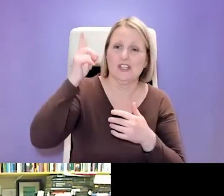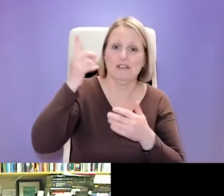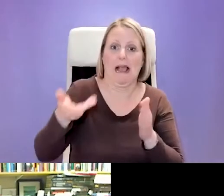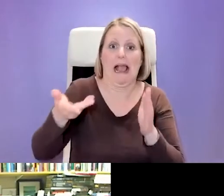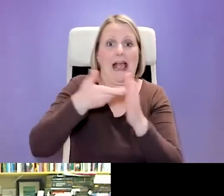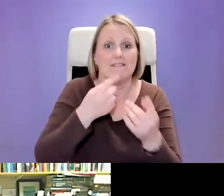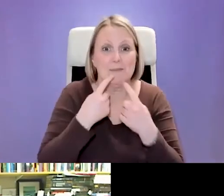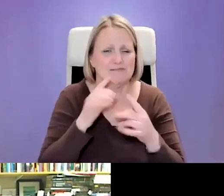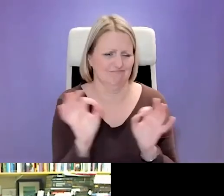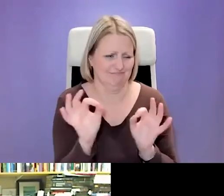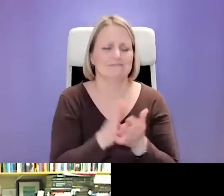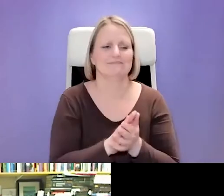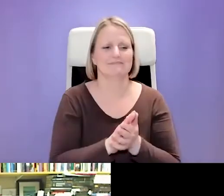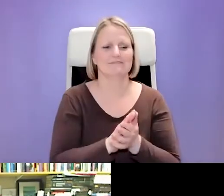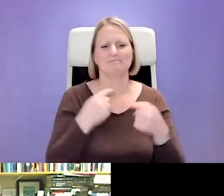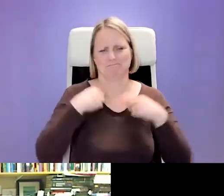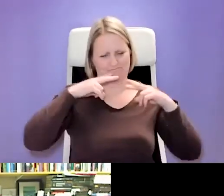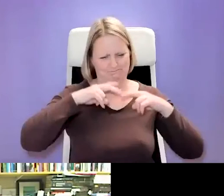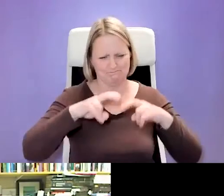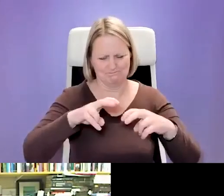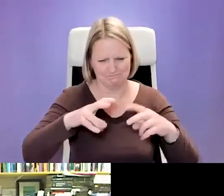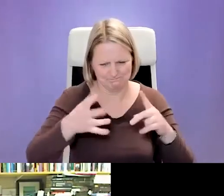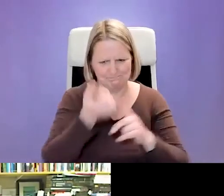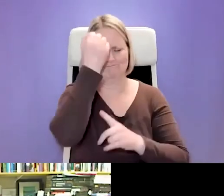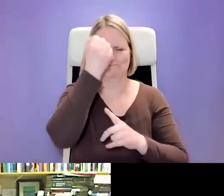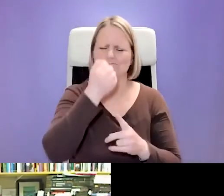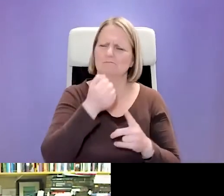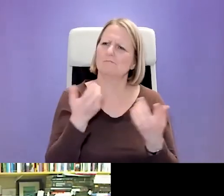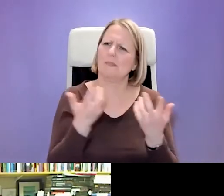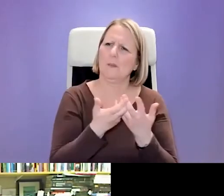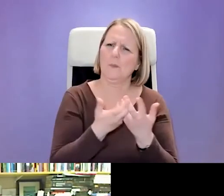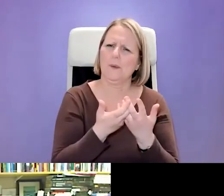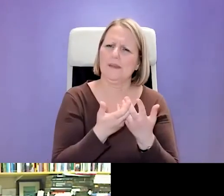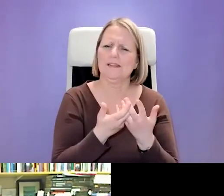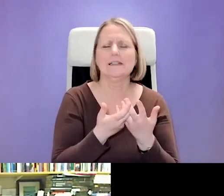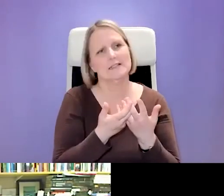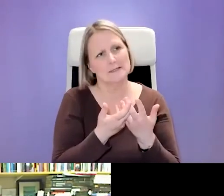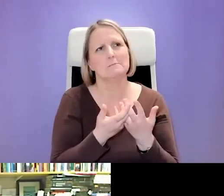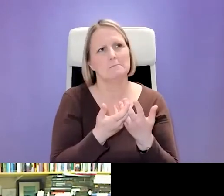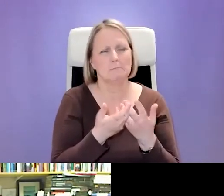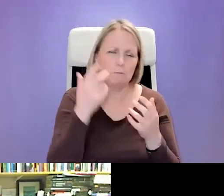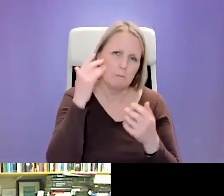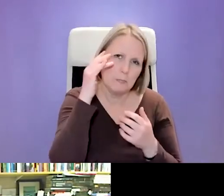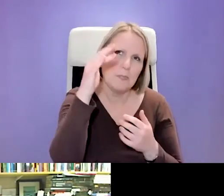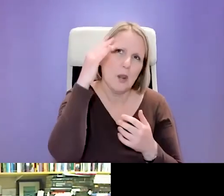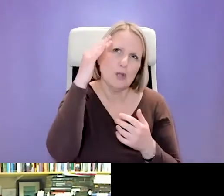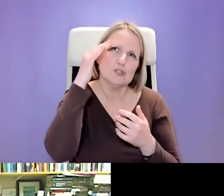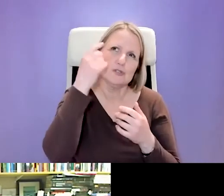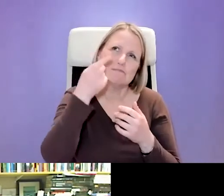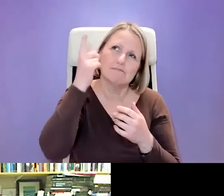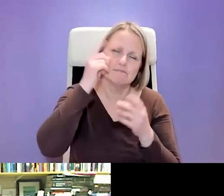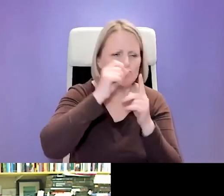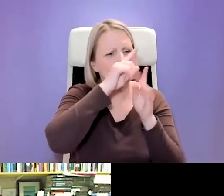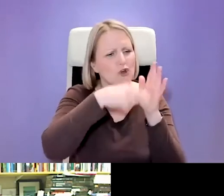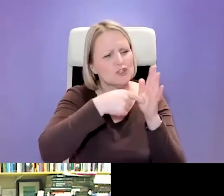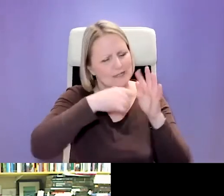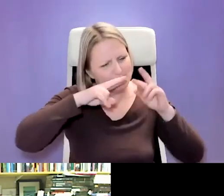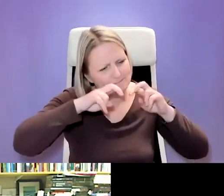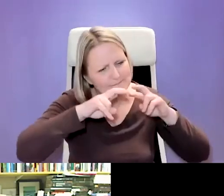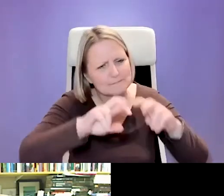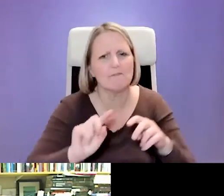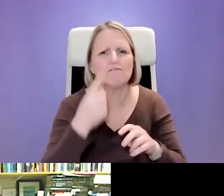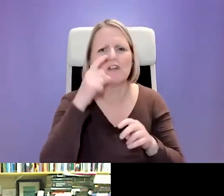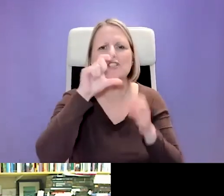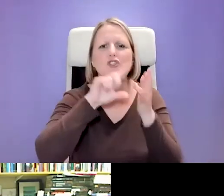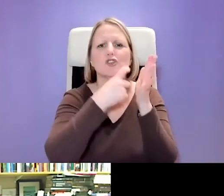I came to that sort of insight through a kind of theological project working on first Corinthians really.